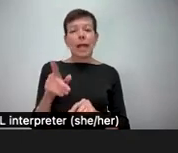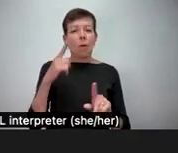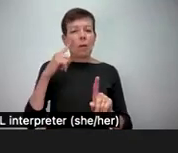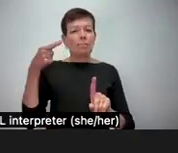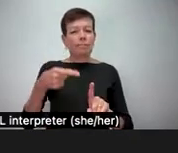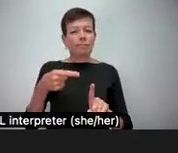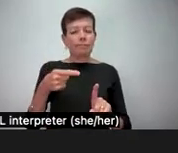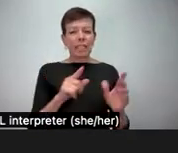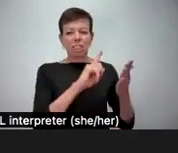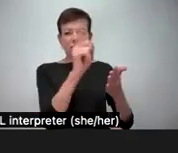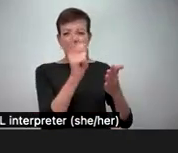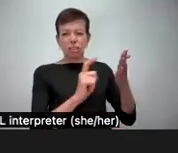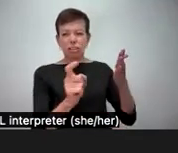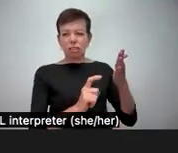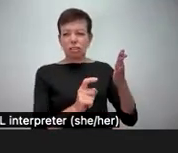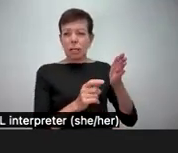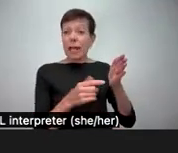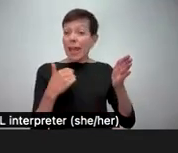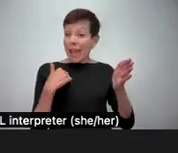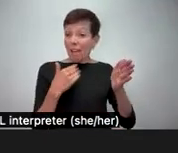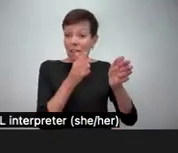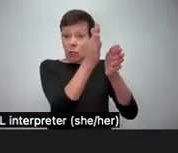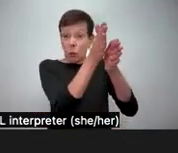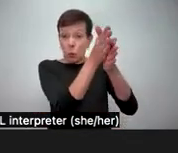they are great, but they can be really expensive, so be sure to plan that into